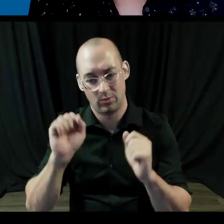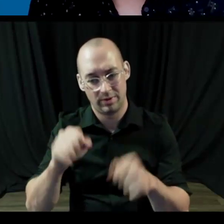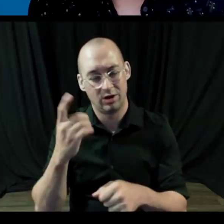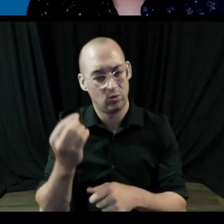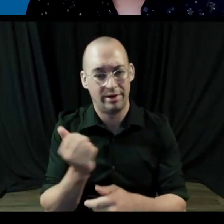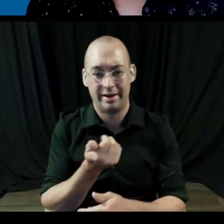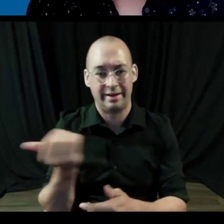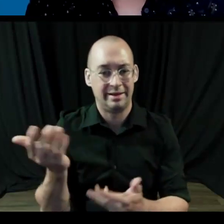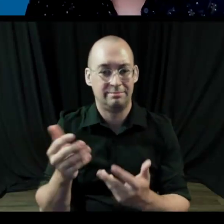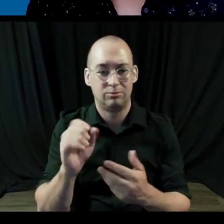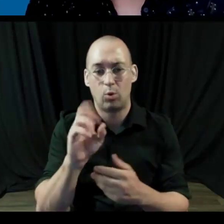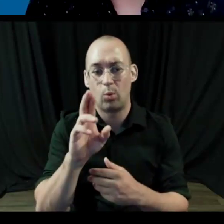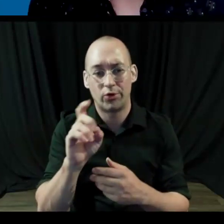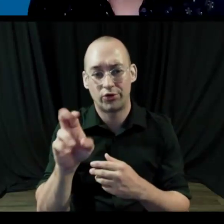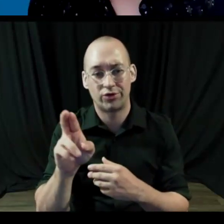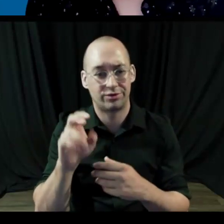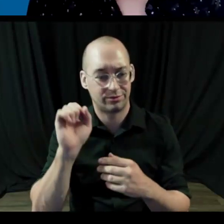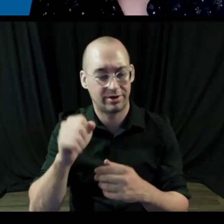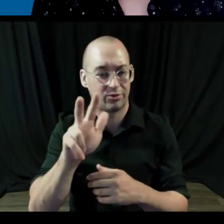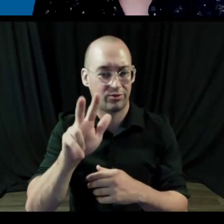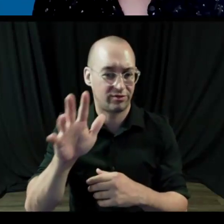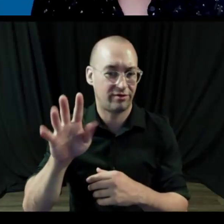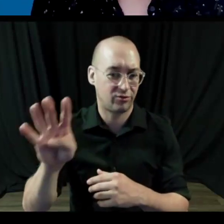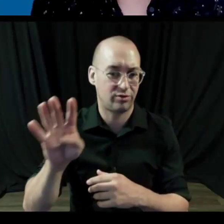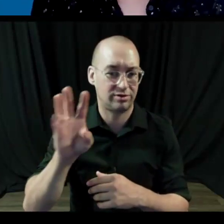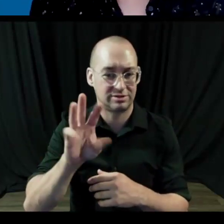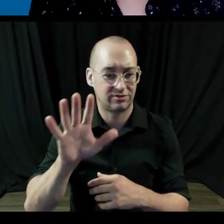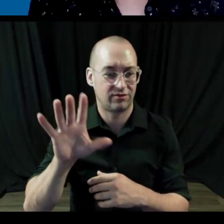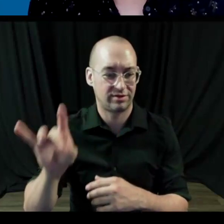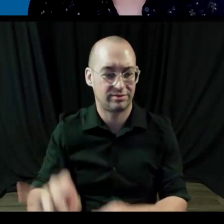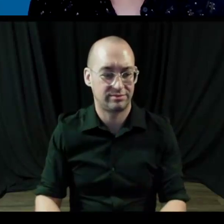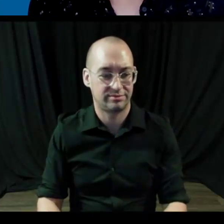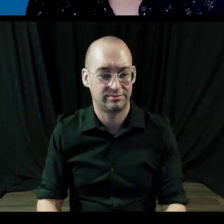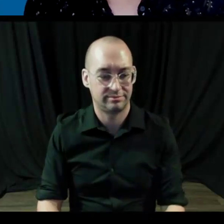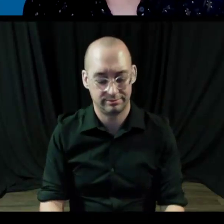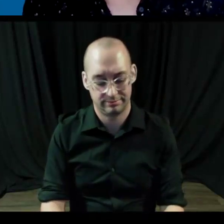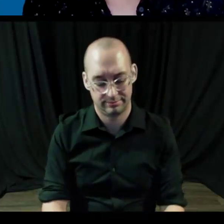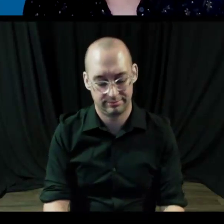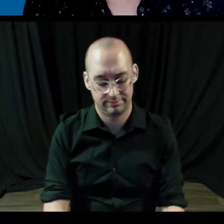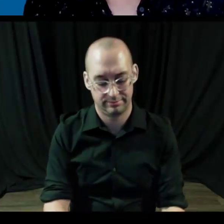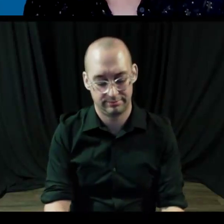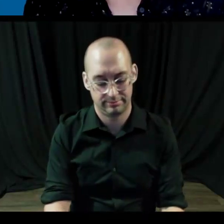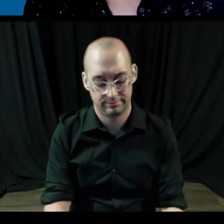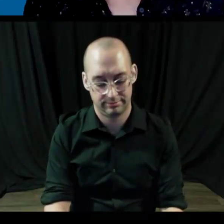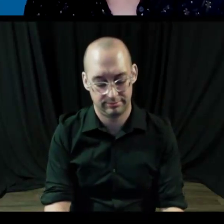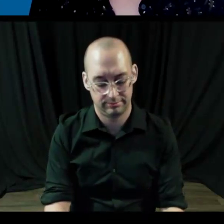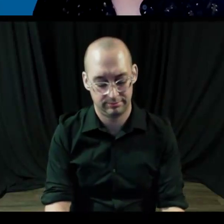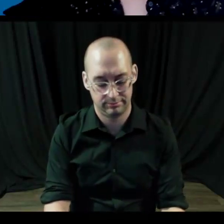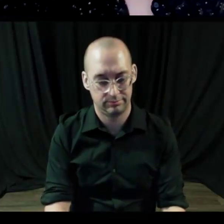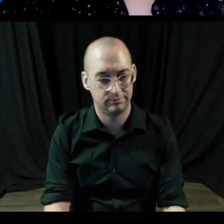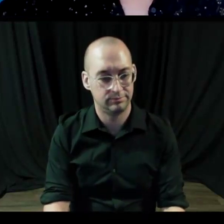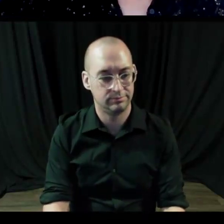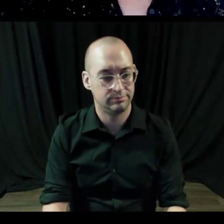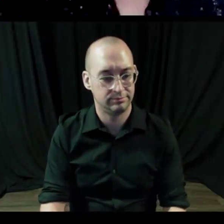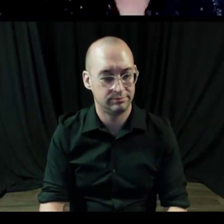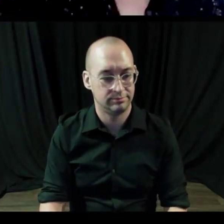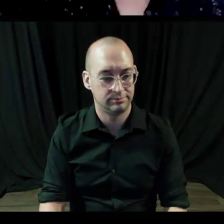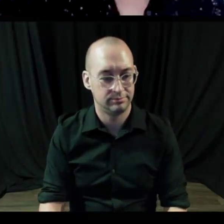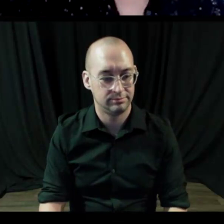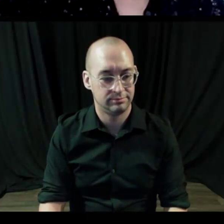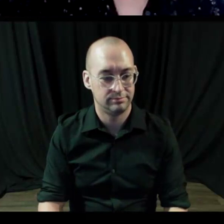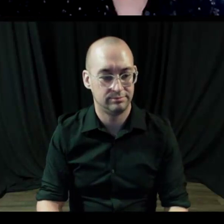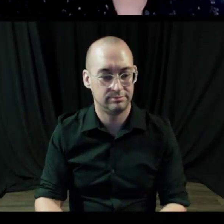you need 3, 5, 4, 3, 6, 8. Yeah, Thank you. Yeah, thank you for that question.